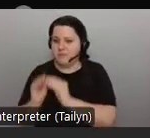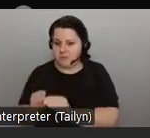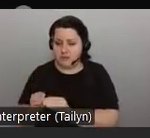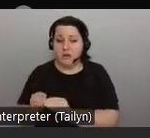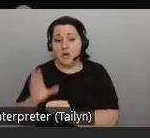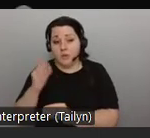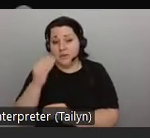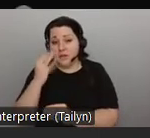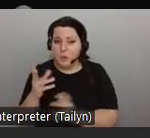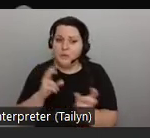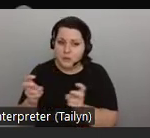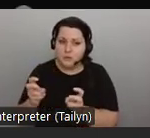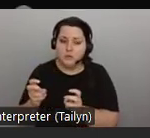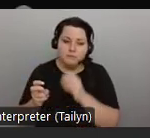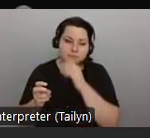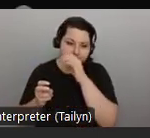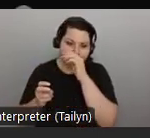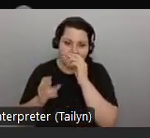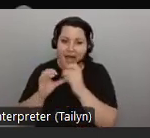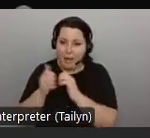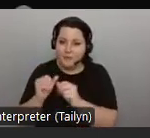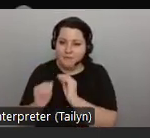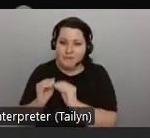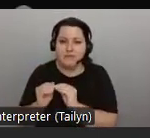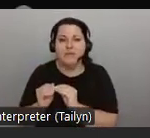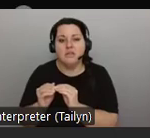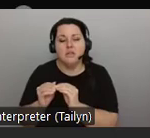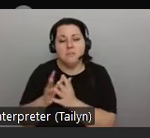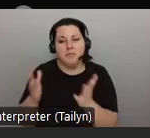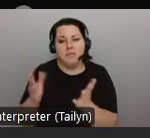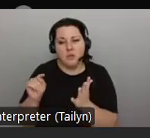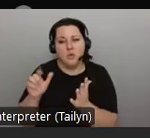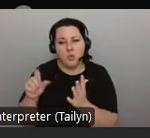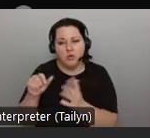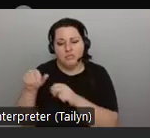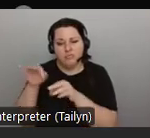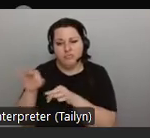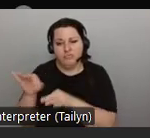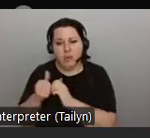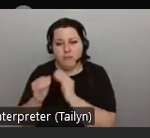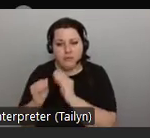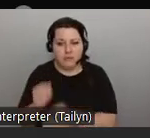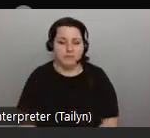before you send out to the public or an officer something, run the accessibility checker, fix the issues that appear.